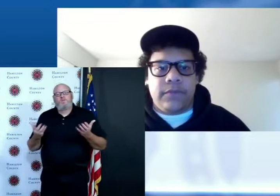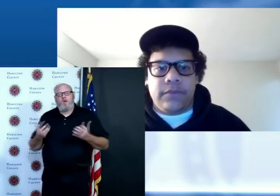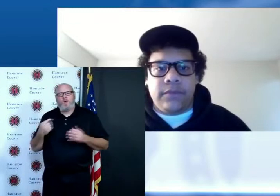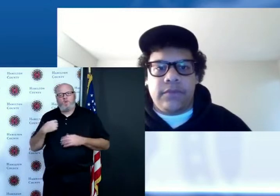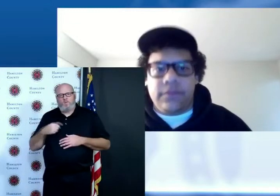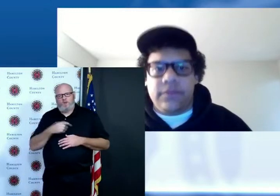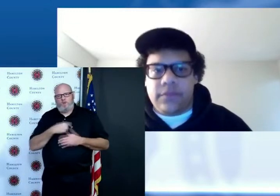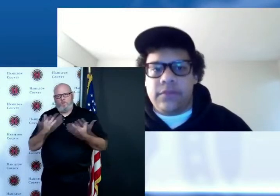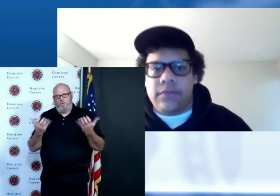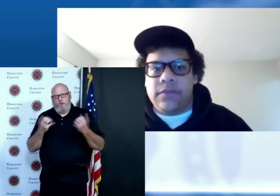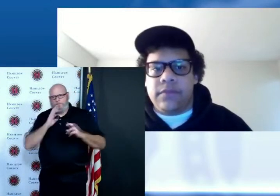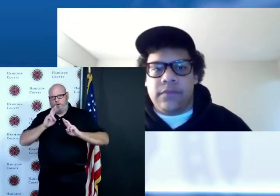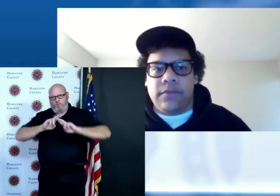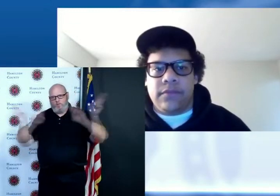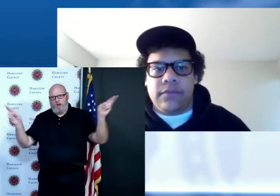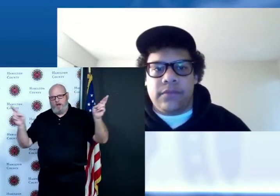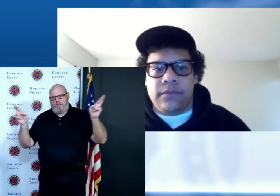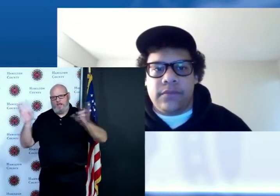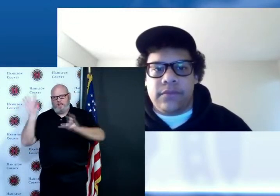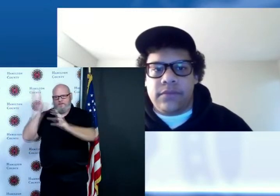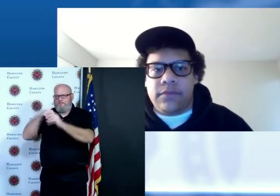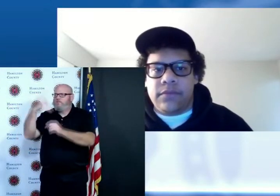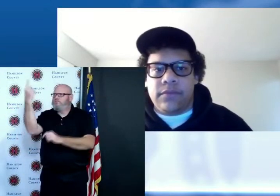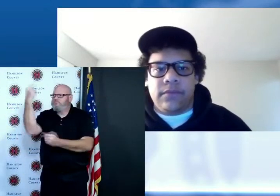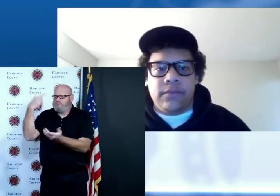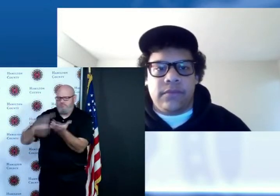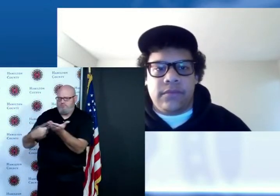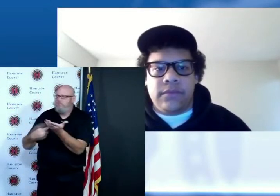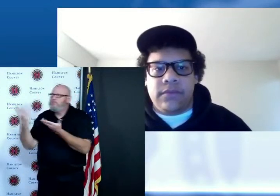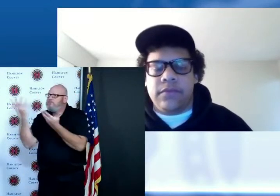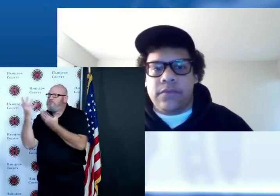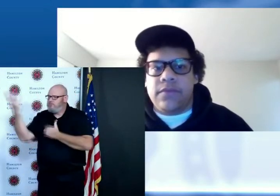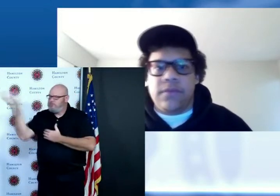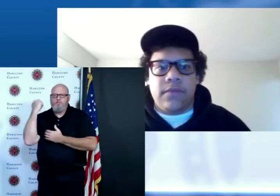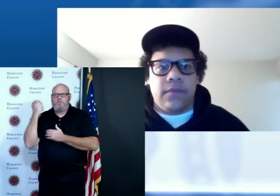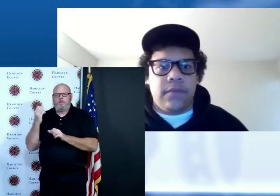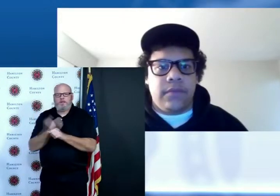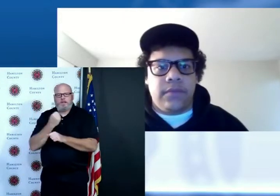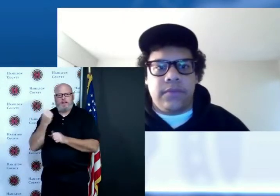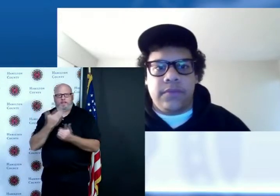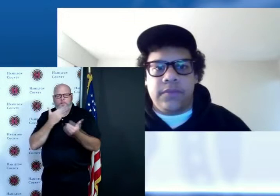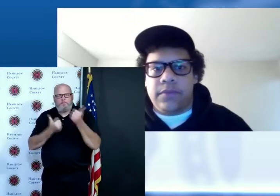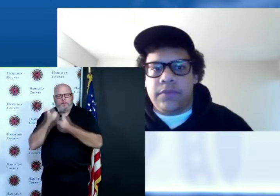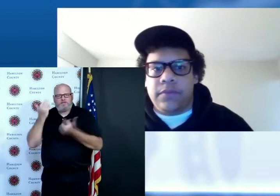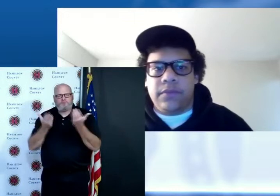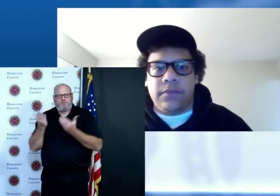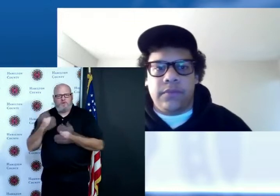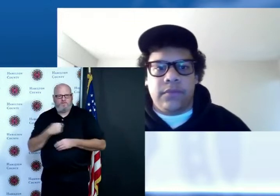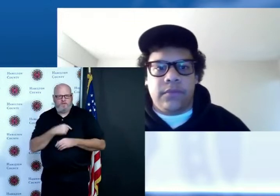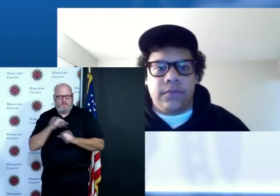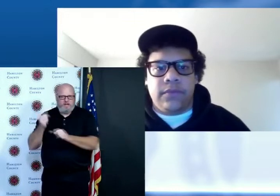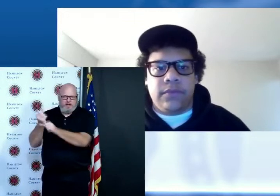for example on a policy component right now the way that we're set up with how we do our